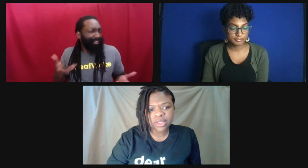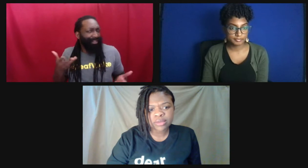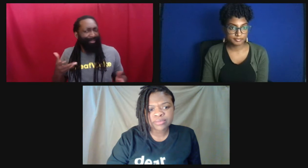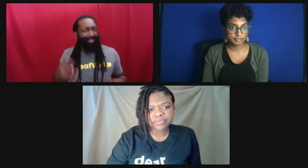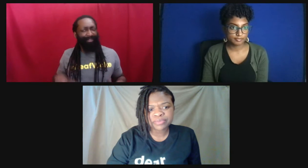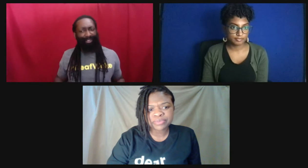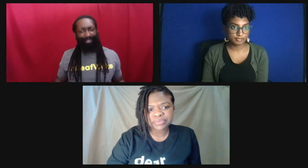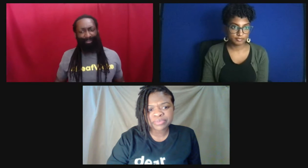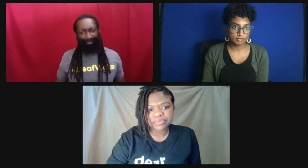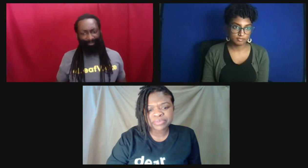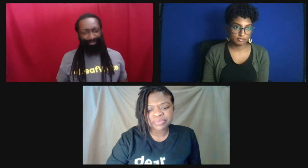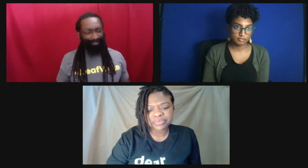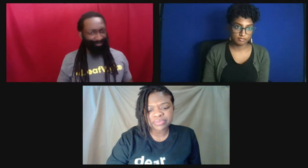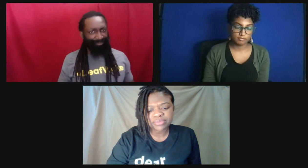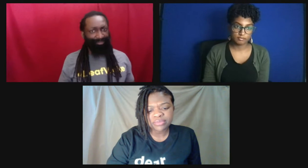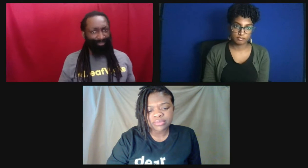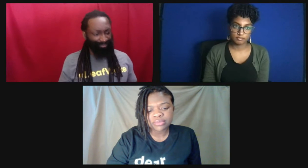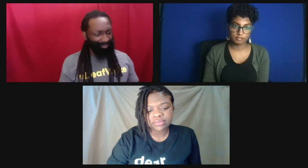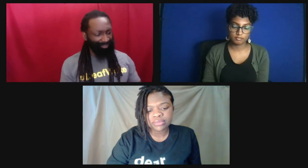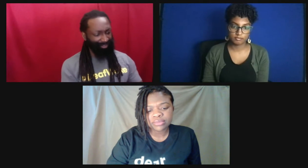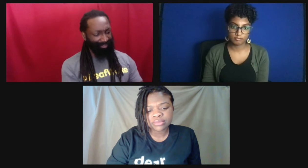from what you were starting to where you are?